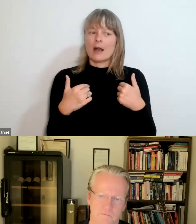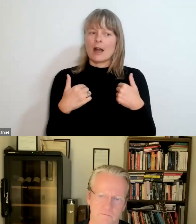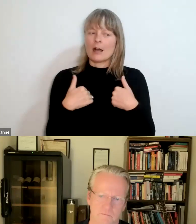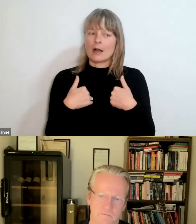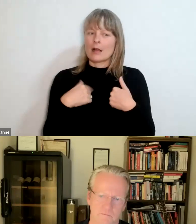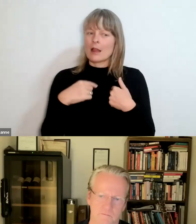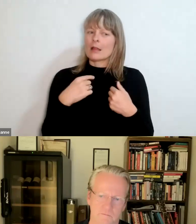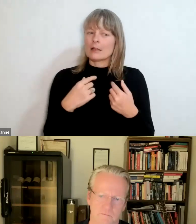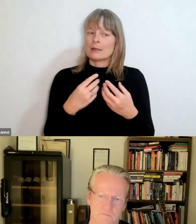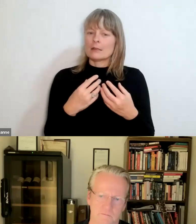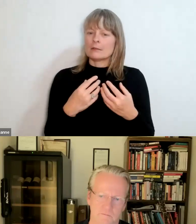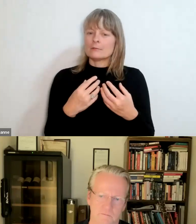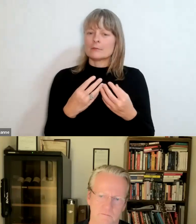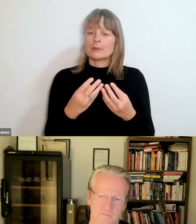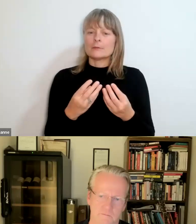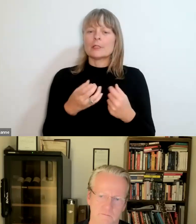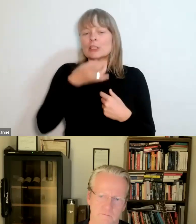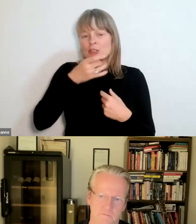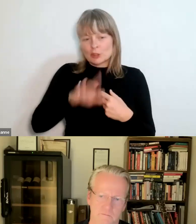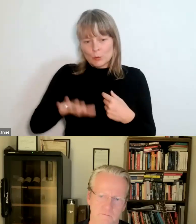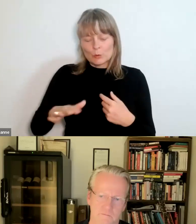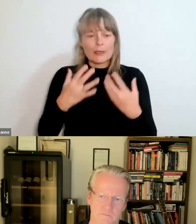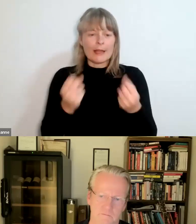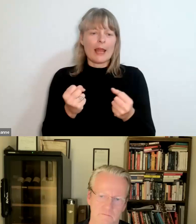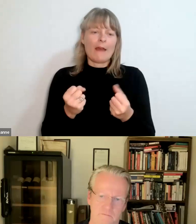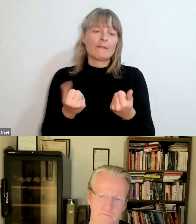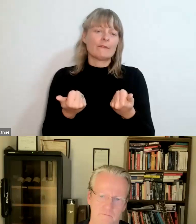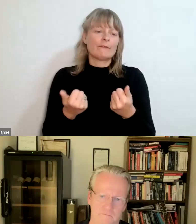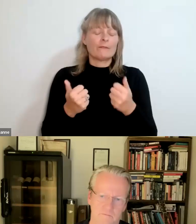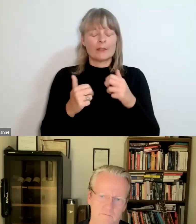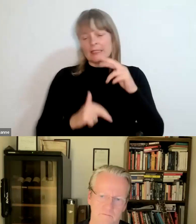first. I think it depends on which parents in which children you are talking